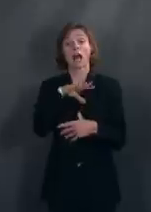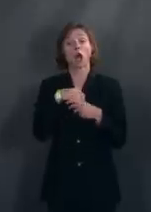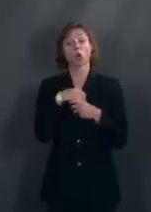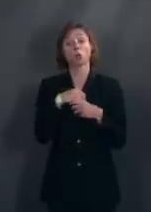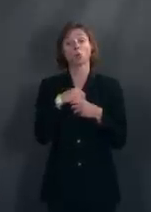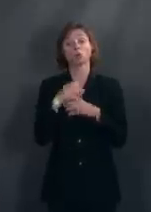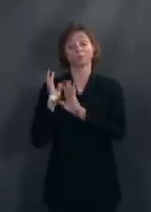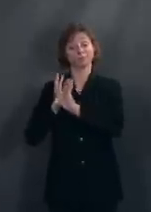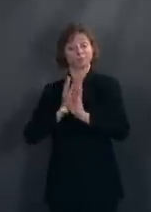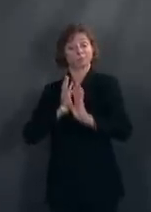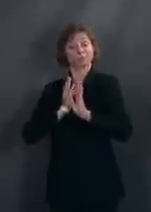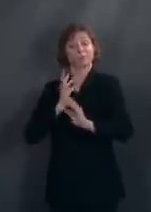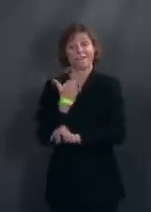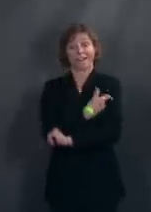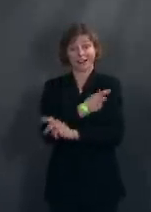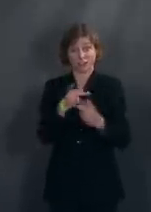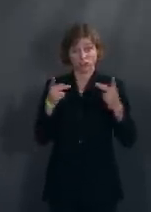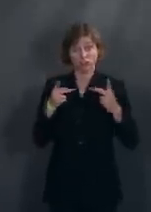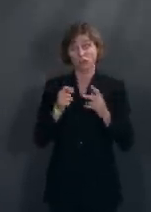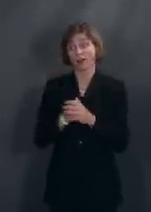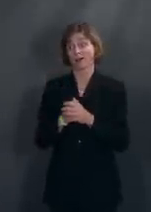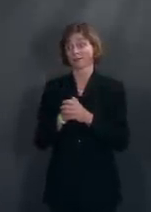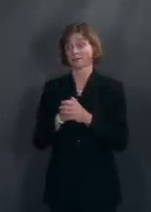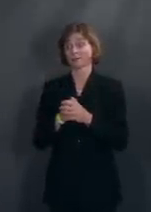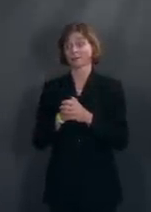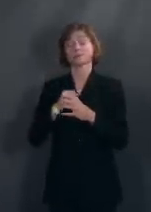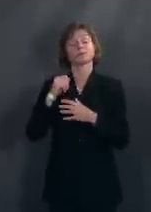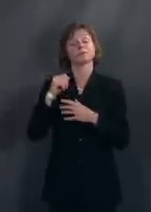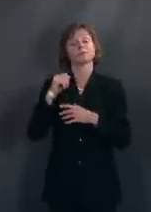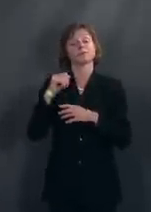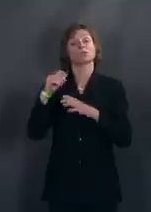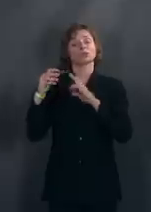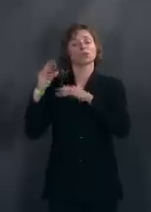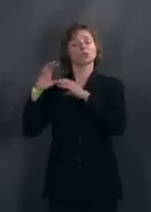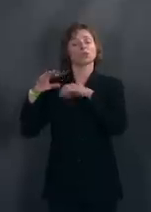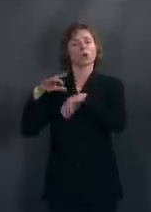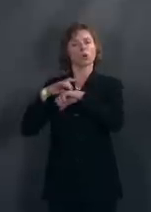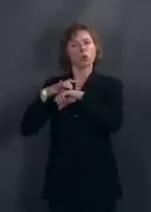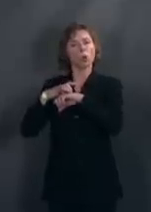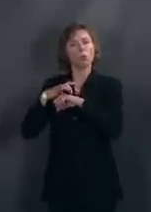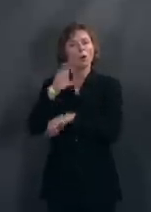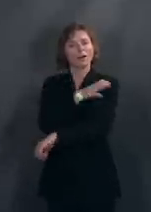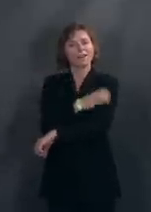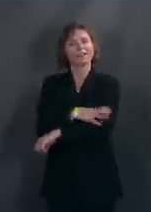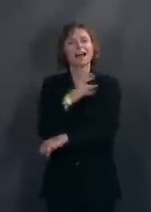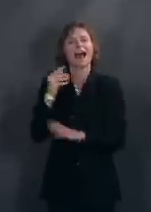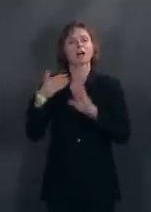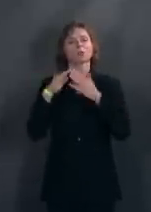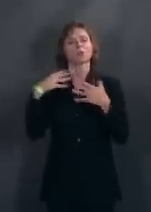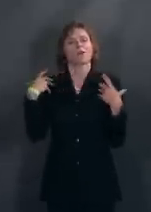mobile clinics, community health centers and other providers that Americans count on each and every day.